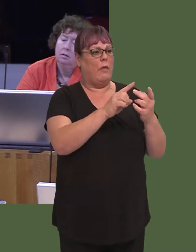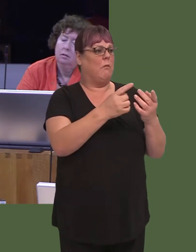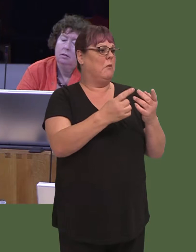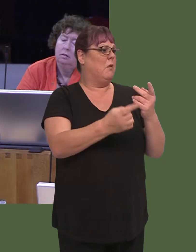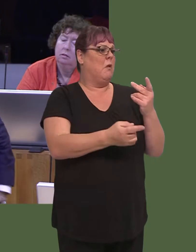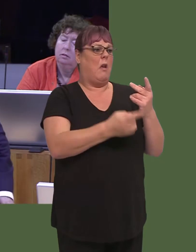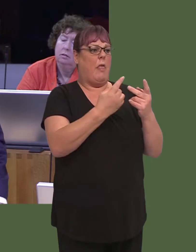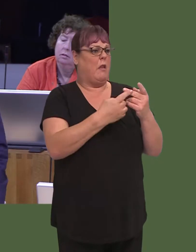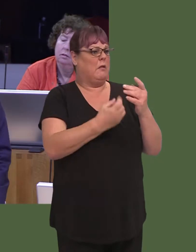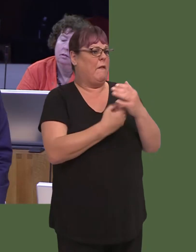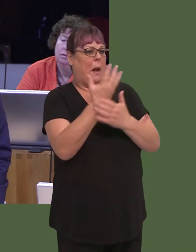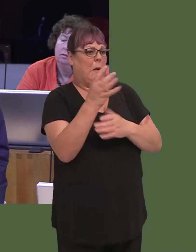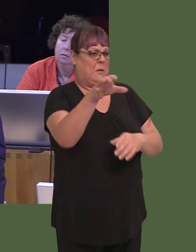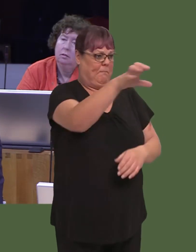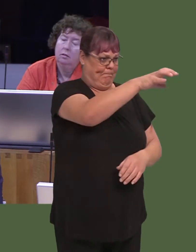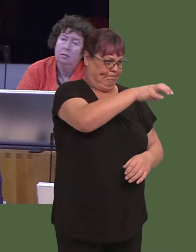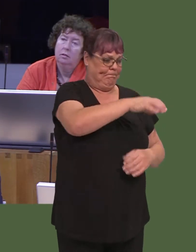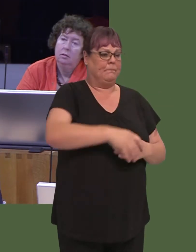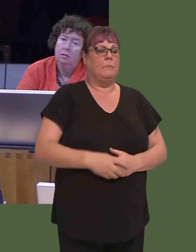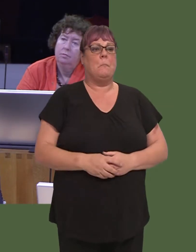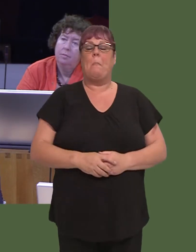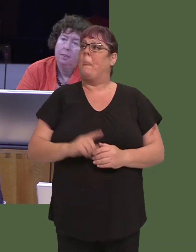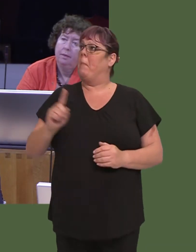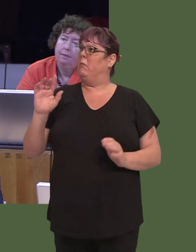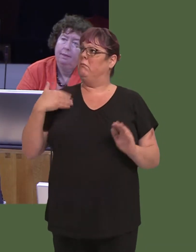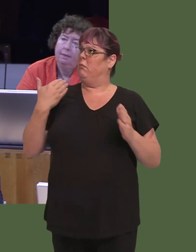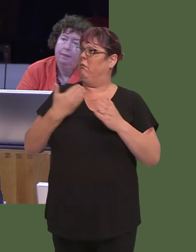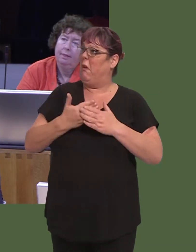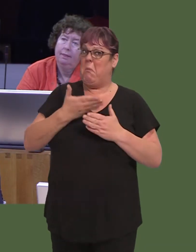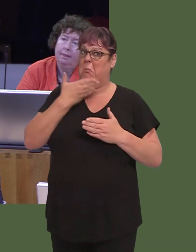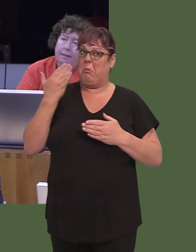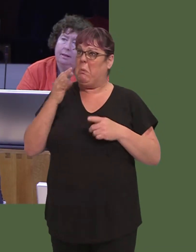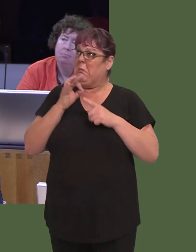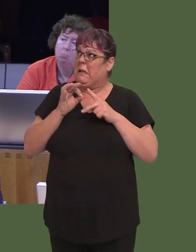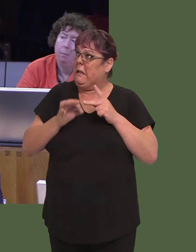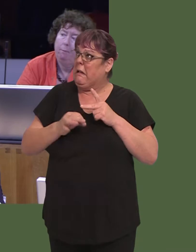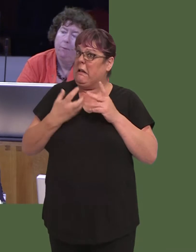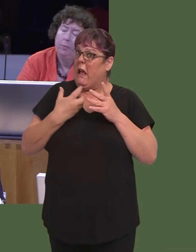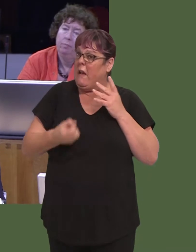However, to date, virtually no details have been published since this work started on the feasibility study.